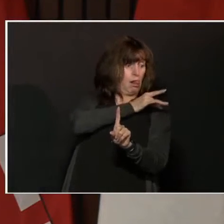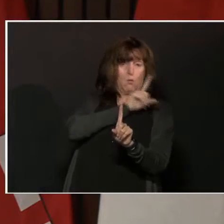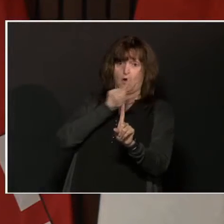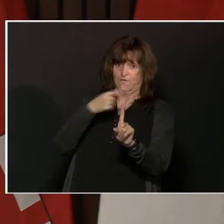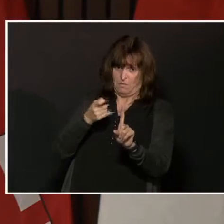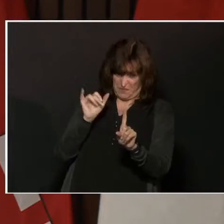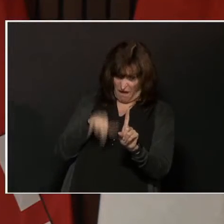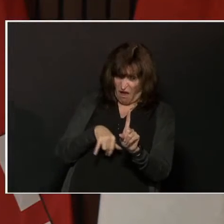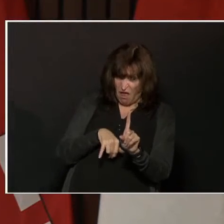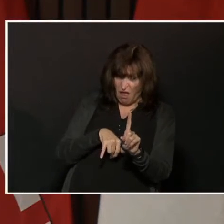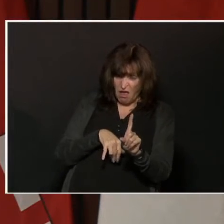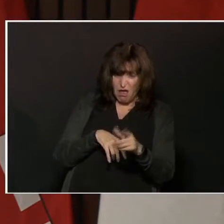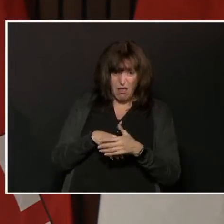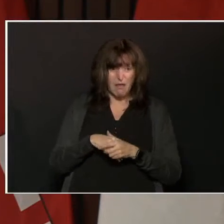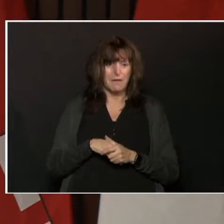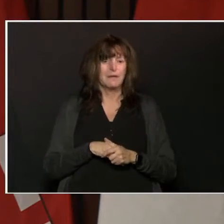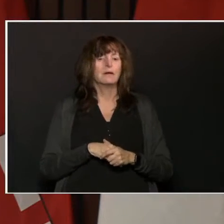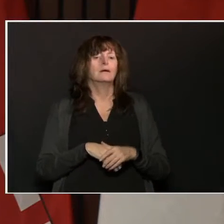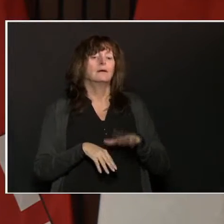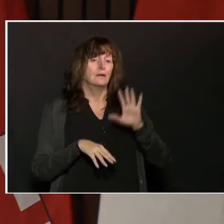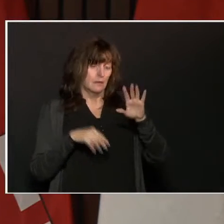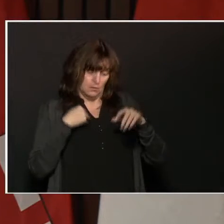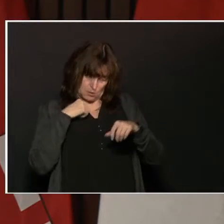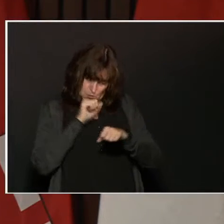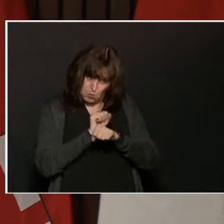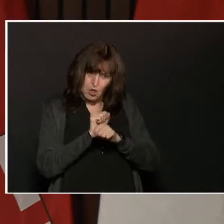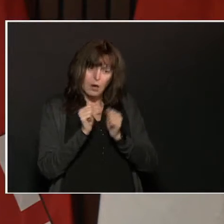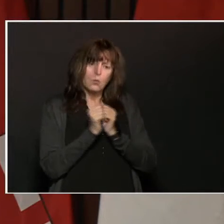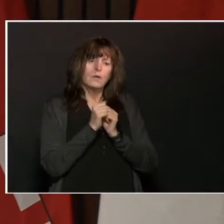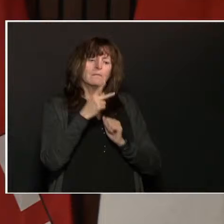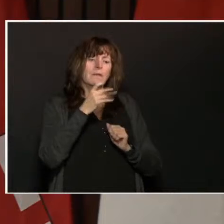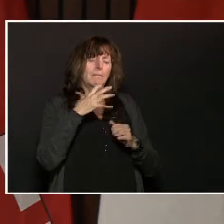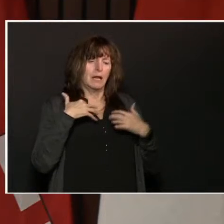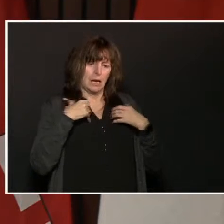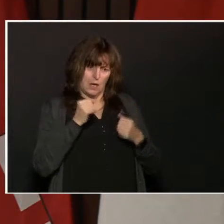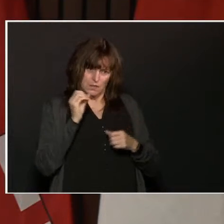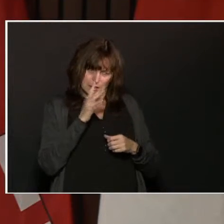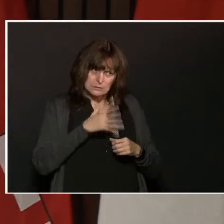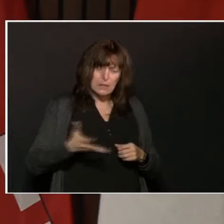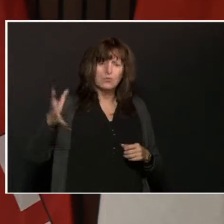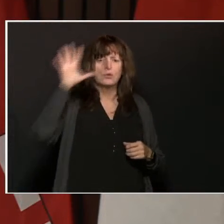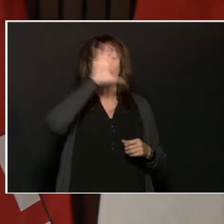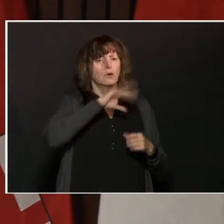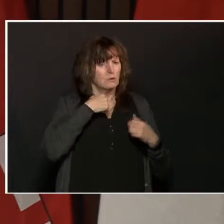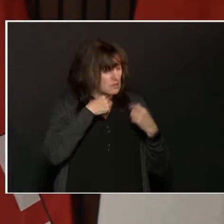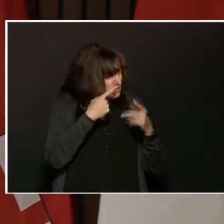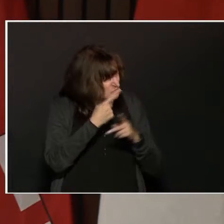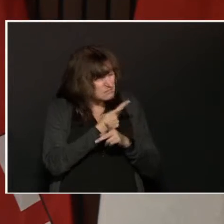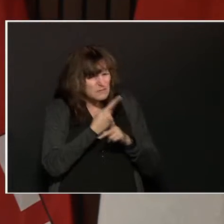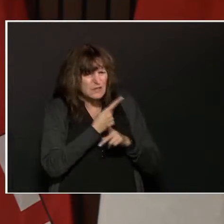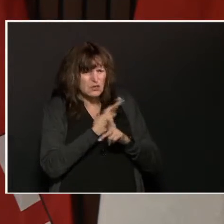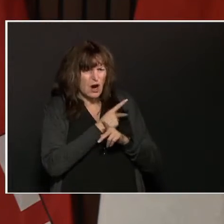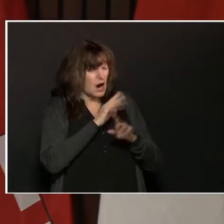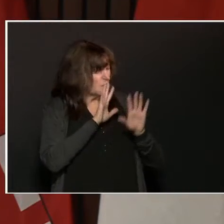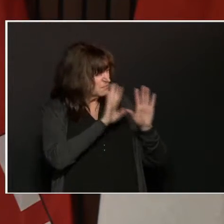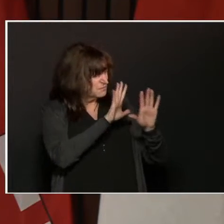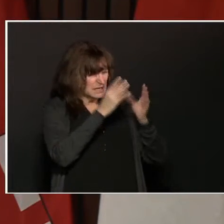PEOPLE TO 133 RIGHT NOW SO WE'RE BETWEEN BETWEEN WEST REALLY WAS I WHEN IT BETWEEN WEST REALLY WAS I WHEN IT STARTED BETWEEN WEST REALLY WAS I WHEN IT STARTED BUT NOT BETWEEN WEST REALLY WAS I WHEN IT STARTED BUT NOT YET